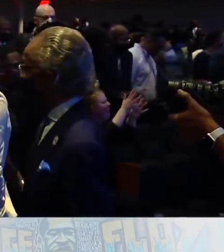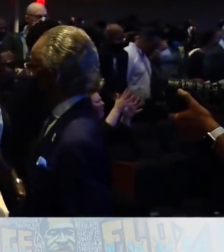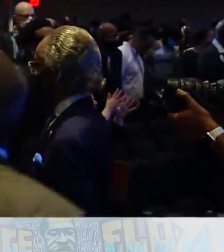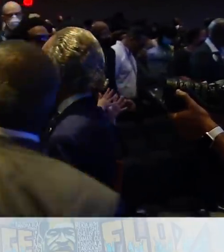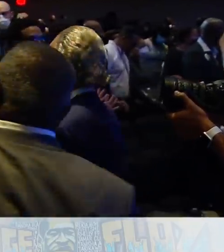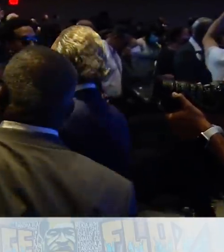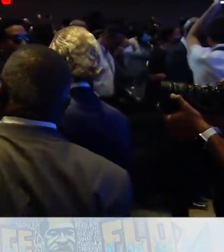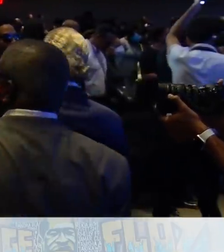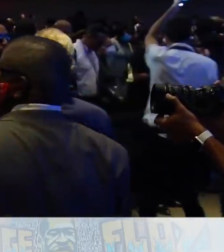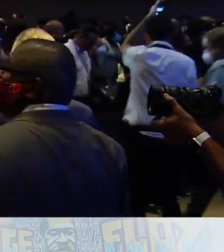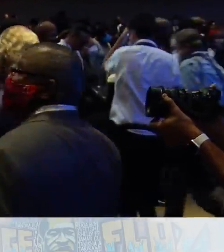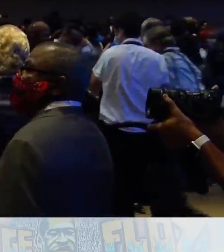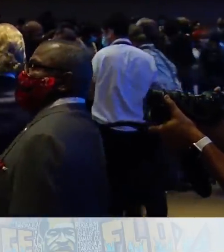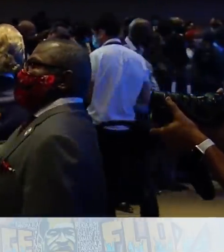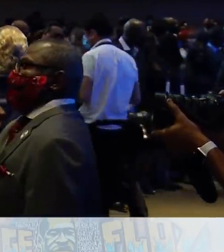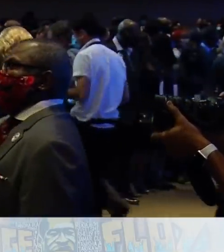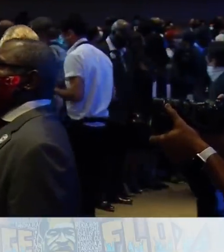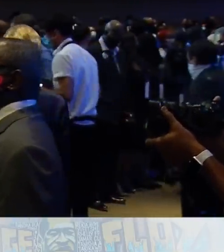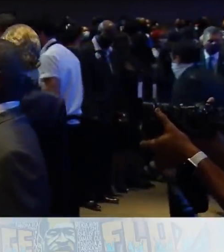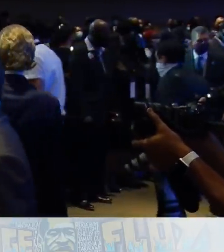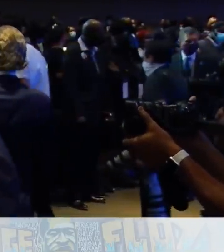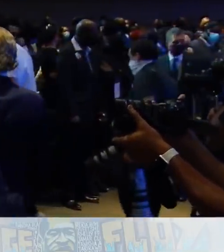I LIFT MY HANDS